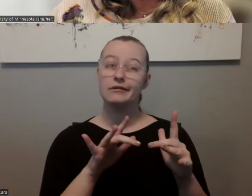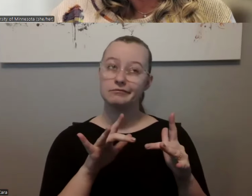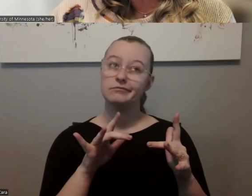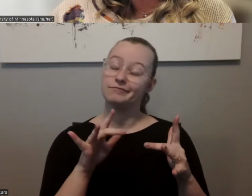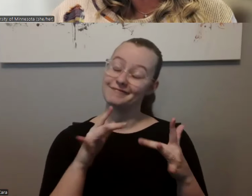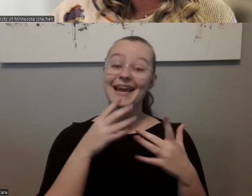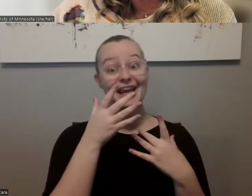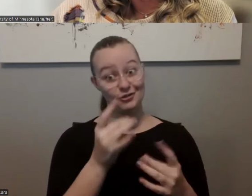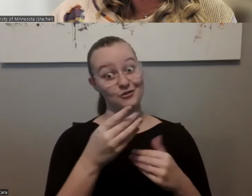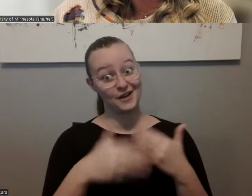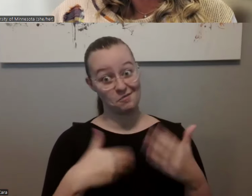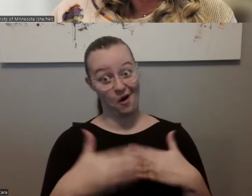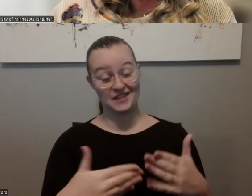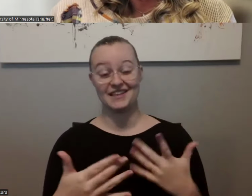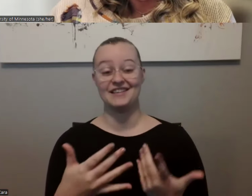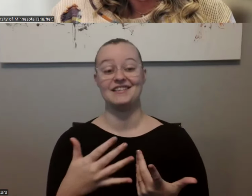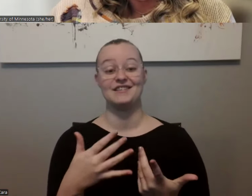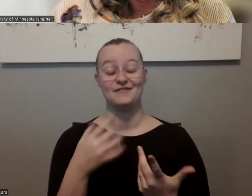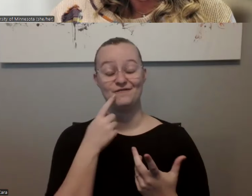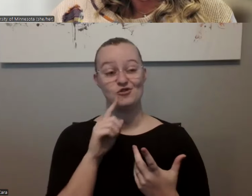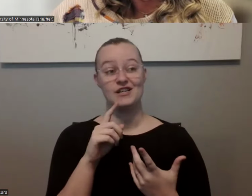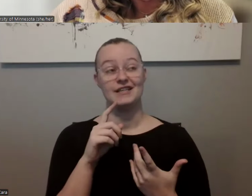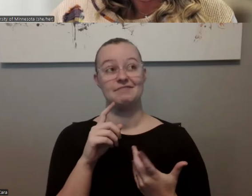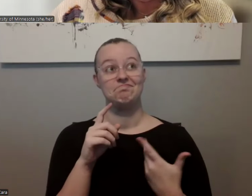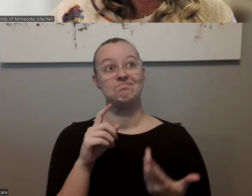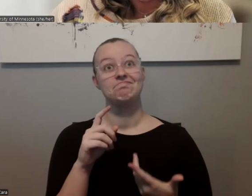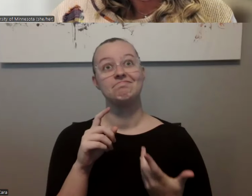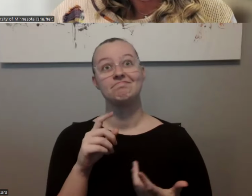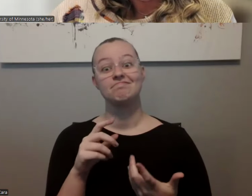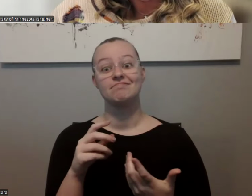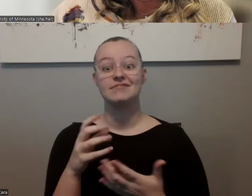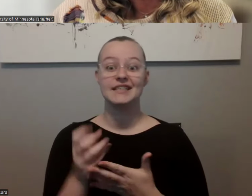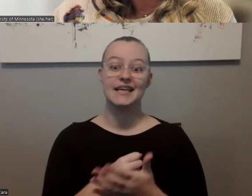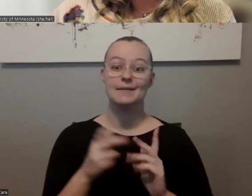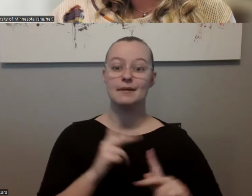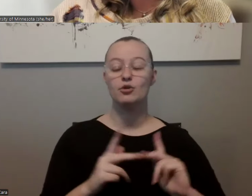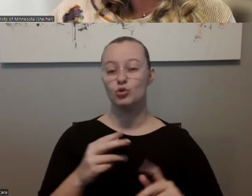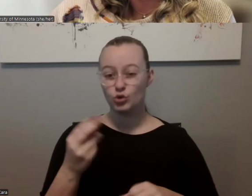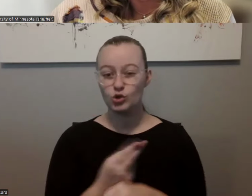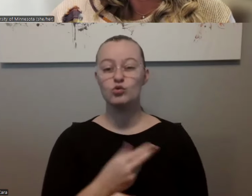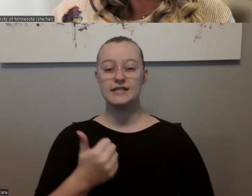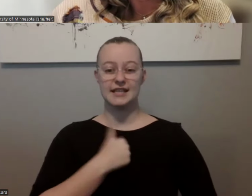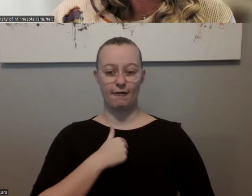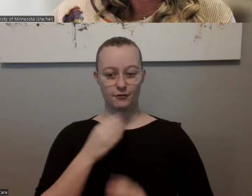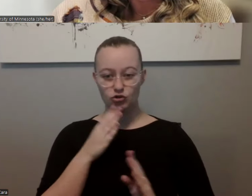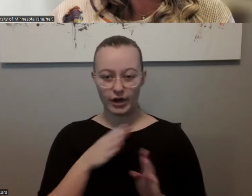real interesting process to get people who use self direction to see themselves as